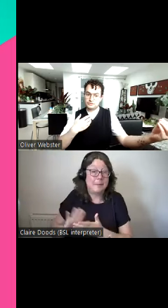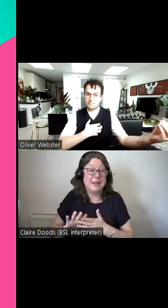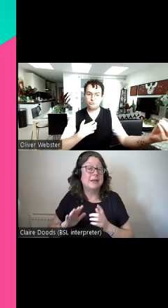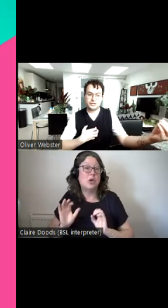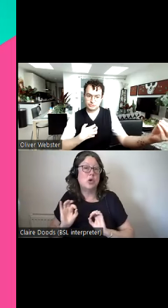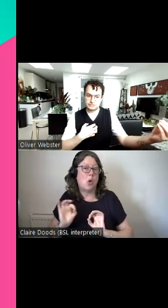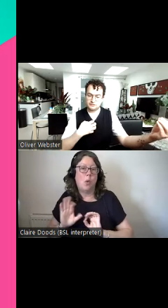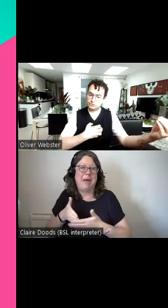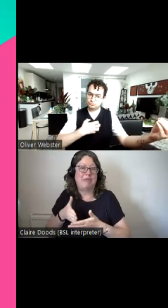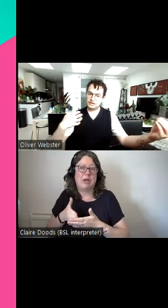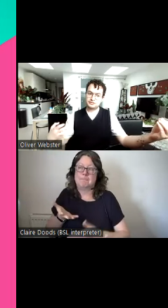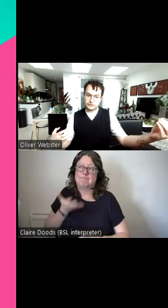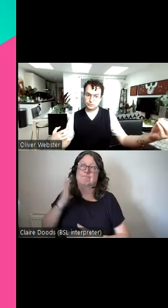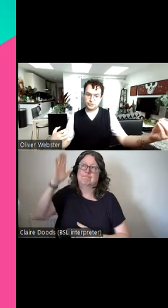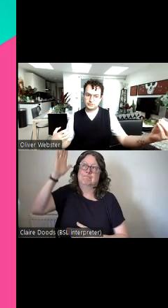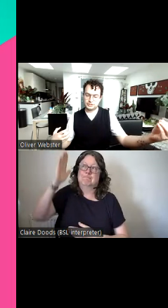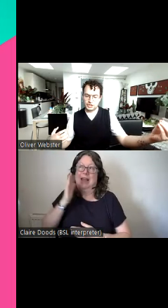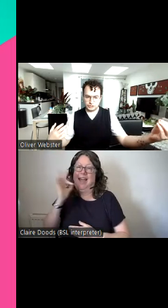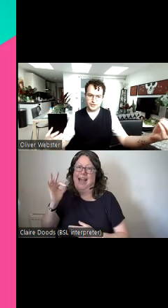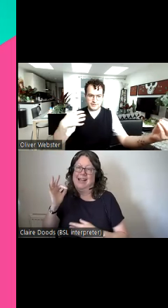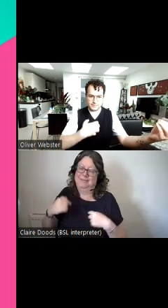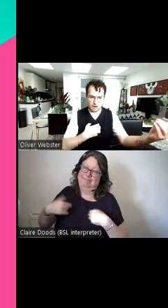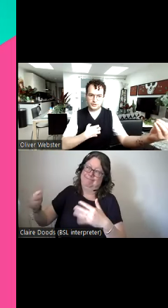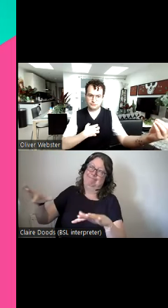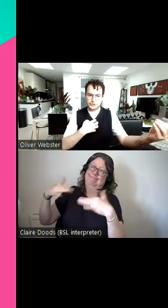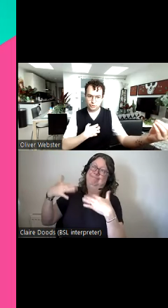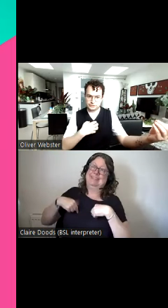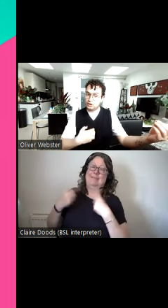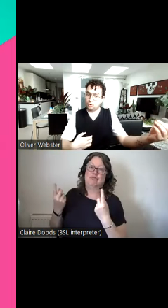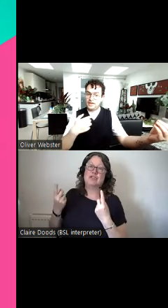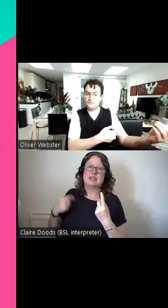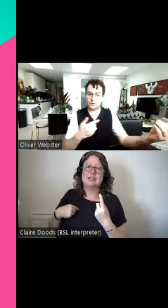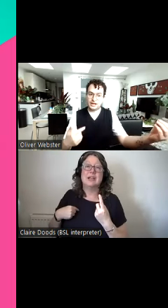of separating yourself from the rest of the audience. You get to be part of the audience along with everyone else